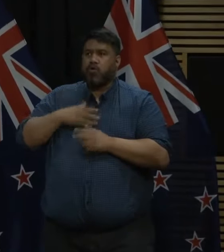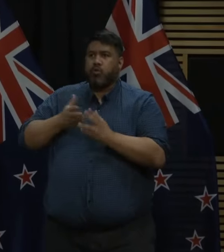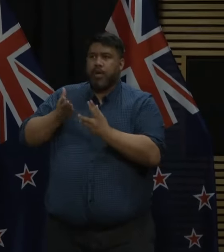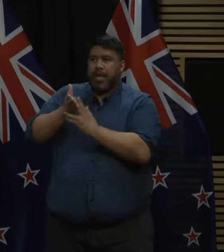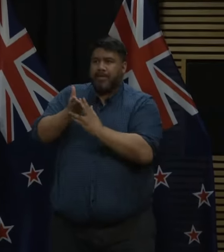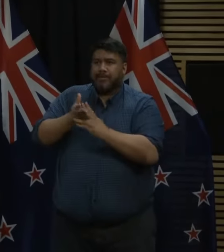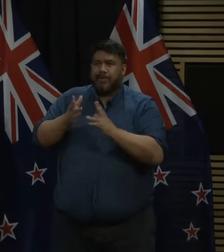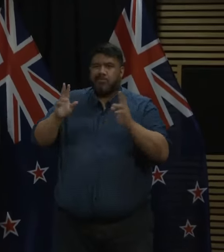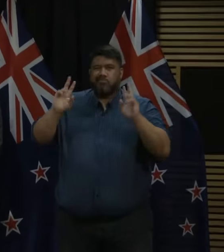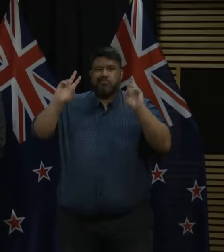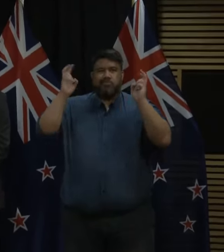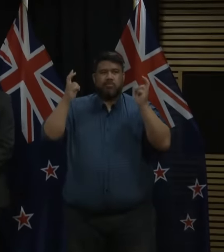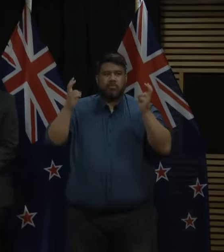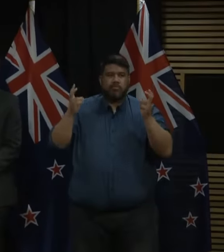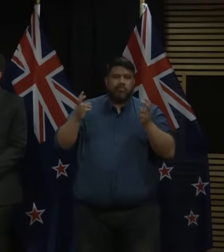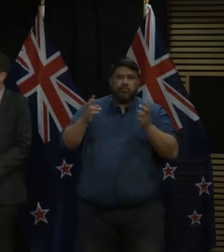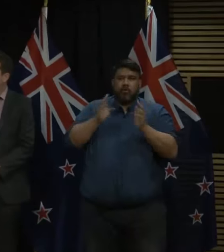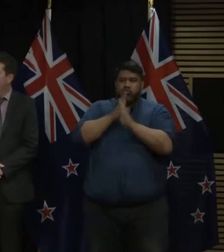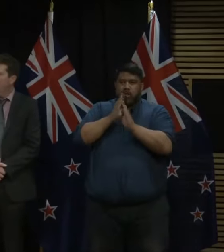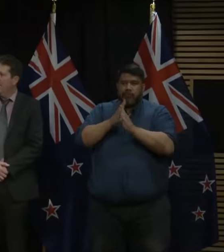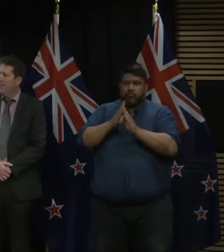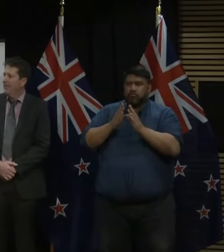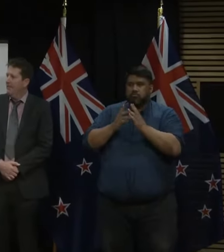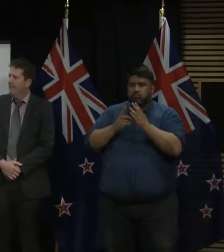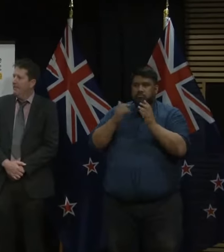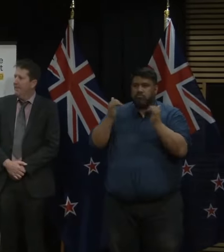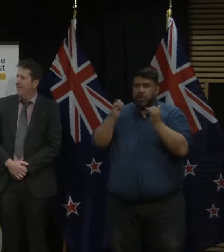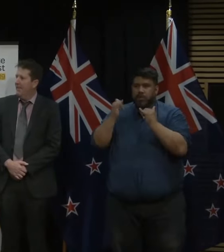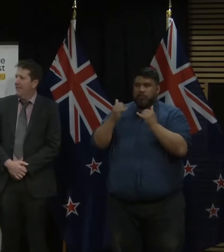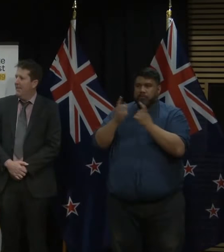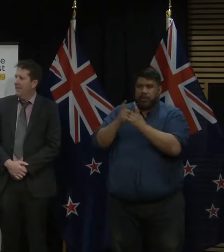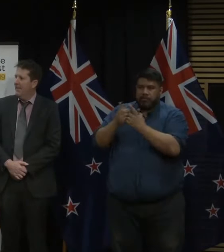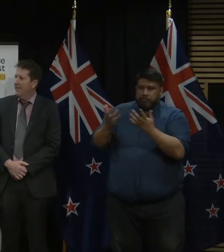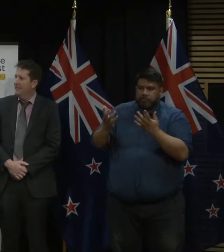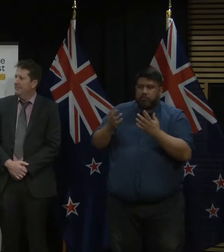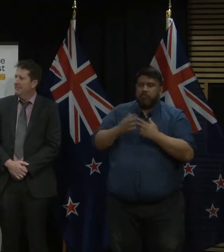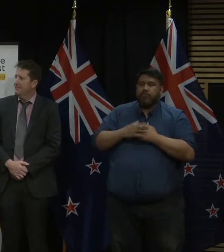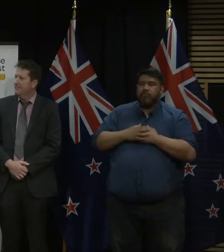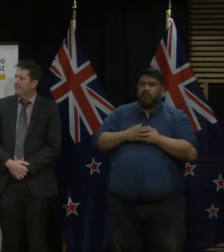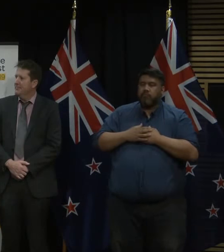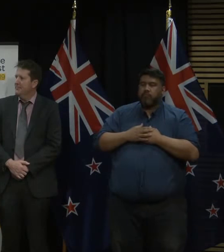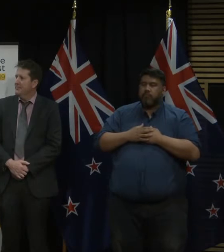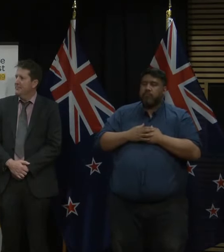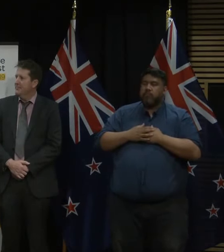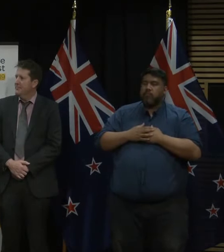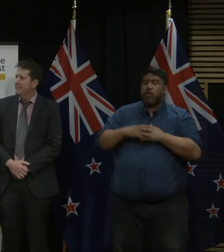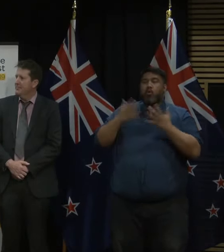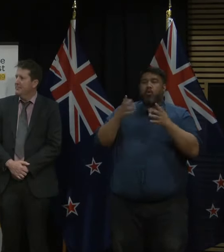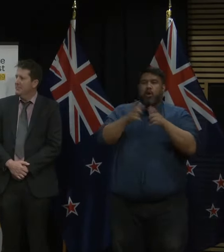For the use of the vaccine certificate, anyone who may need to use it for access to